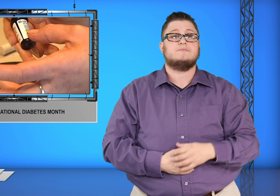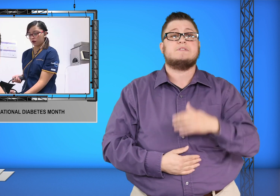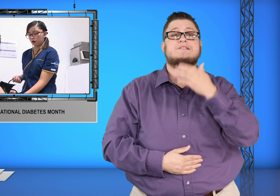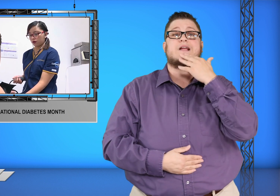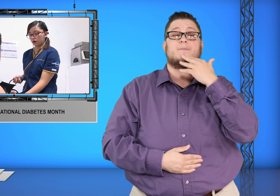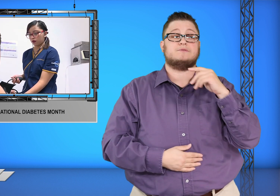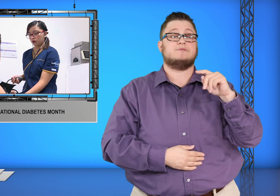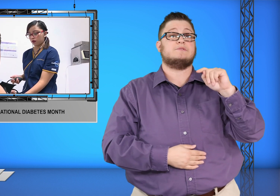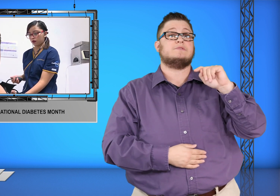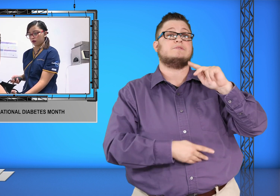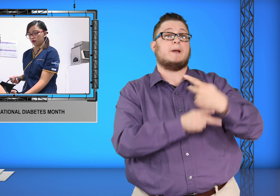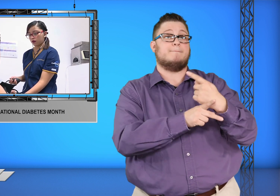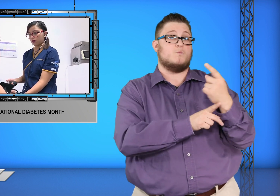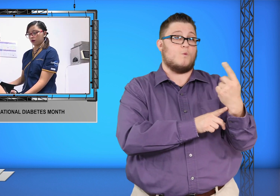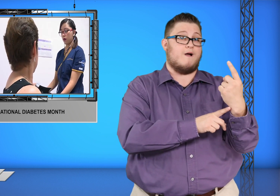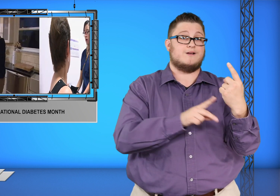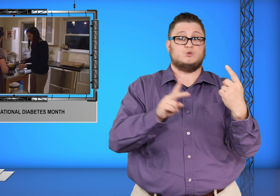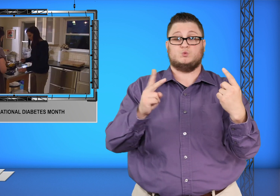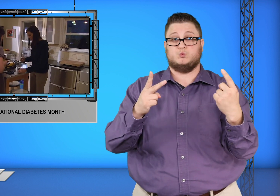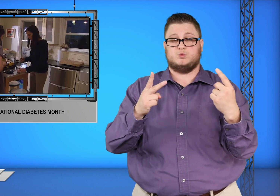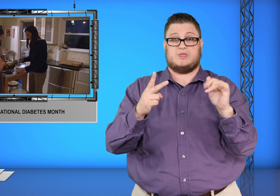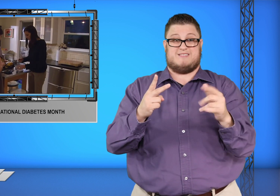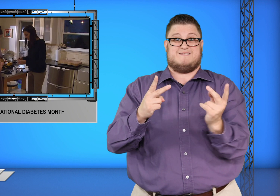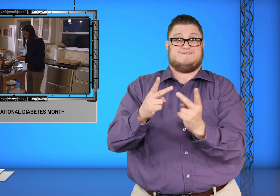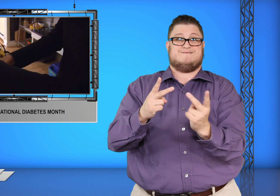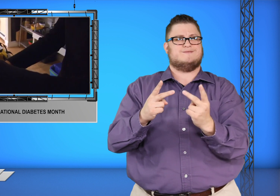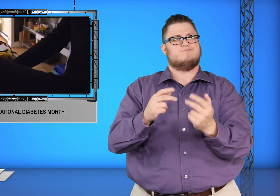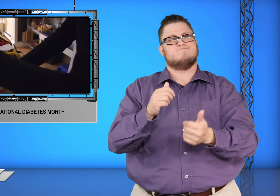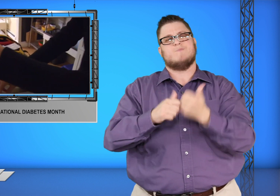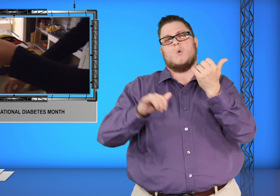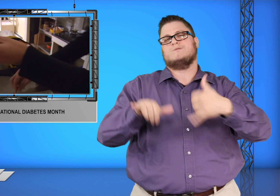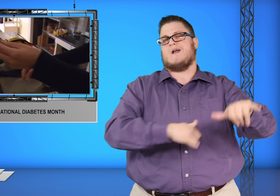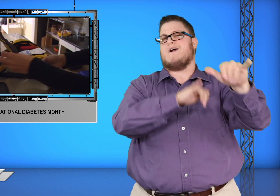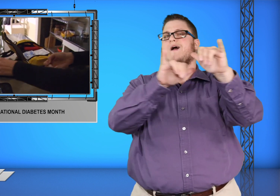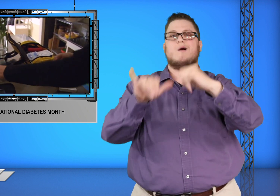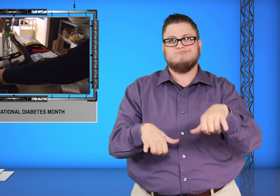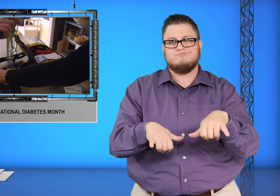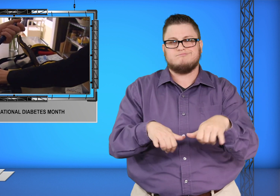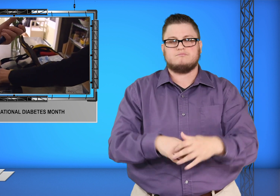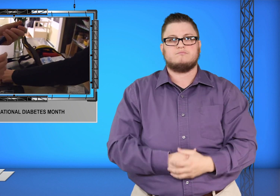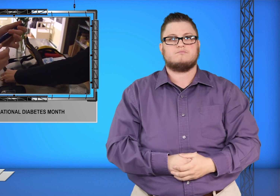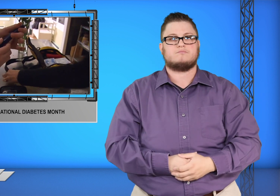Diabetes, type 1 and 2 are the most common forms.